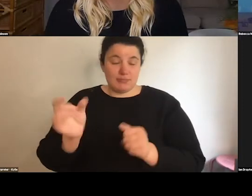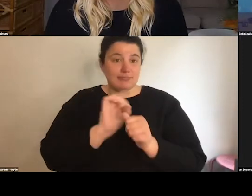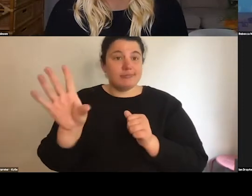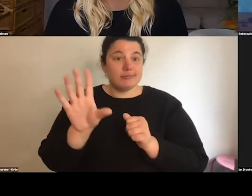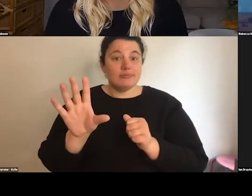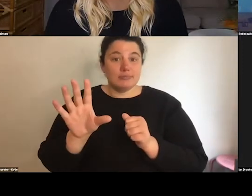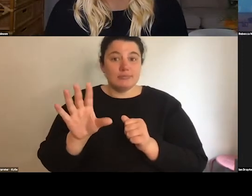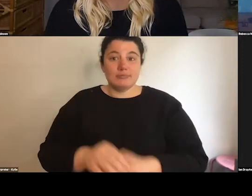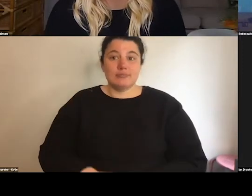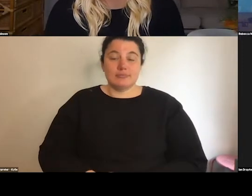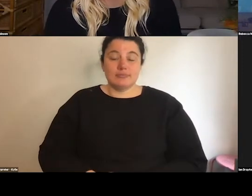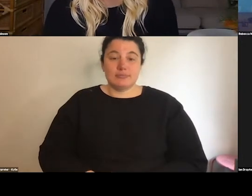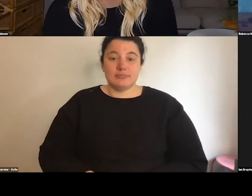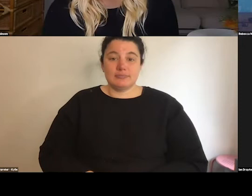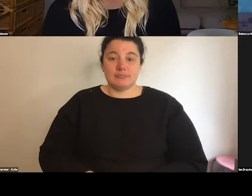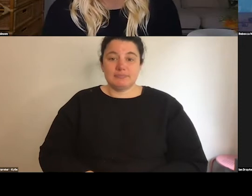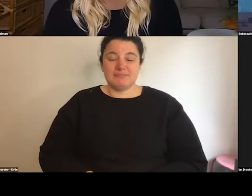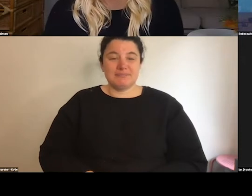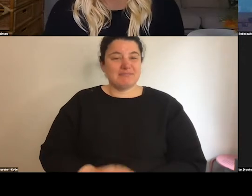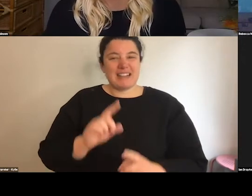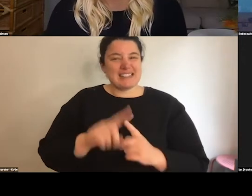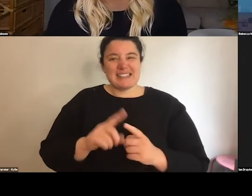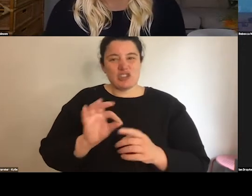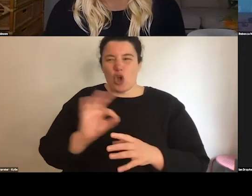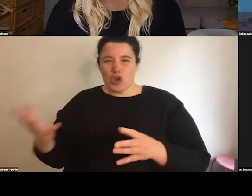But it's still out on the periphery. We're getting there.